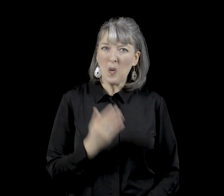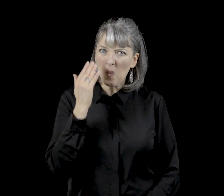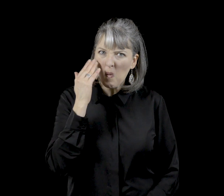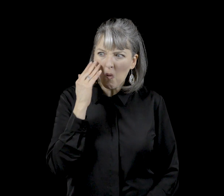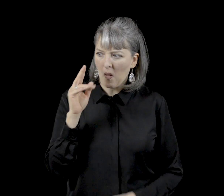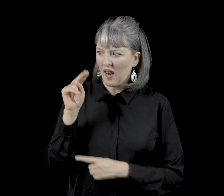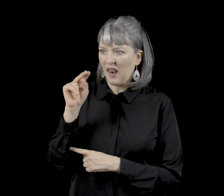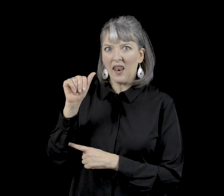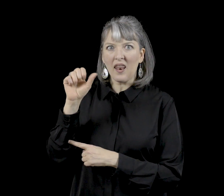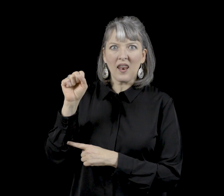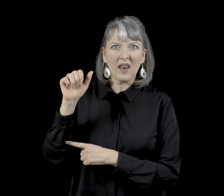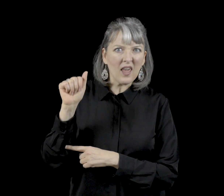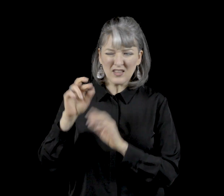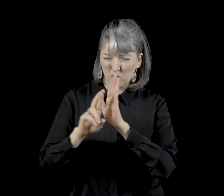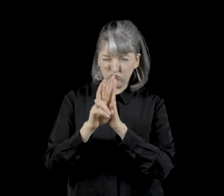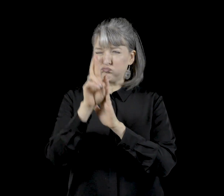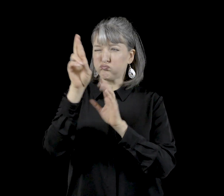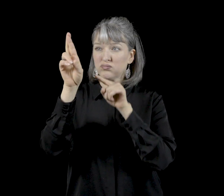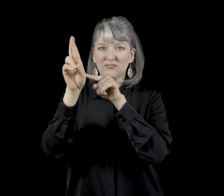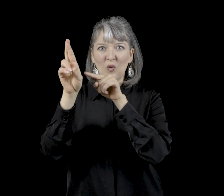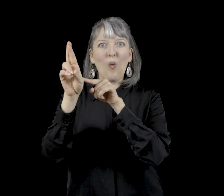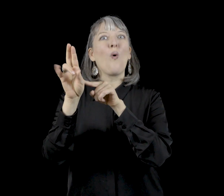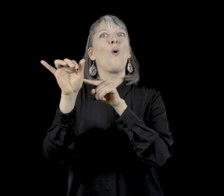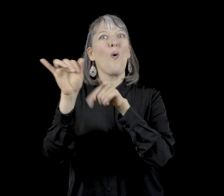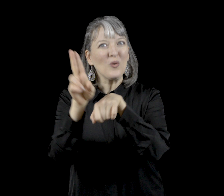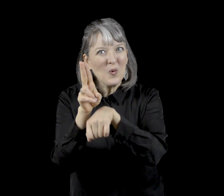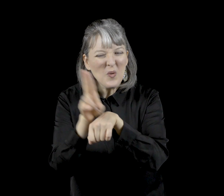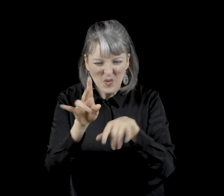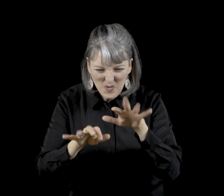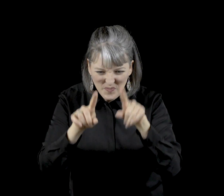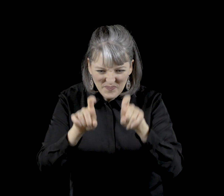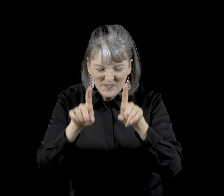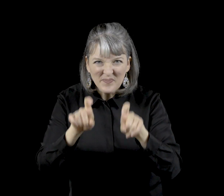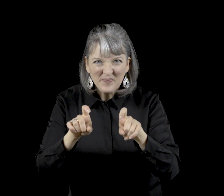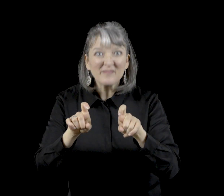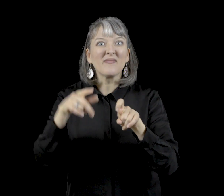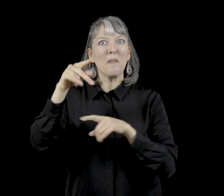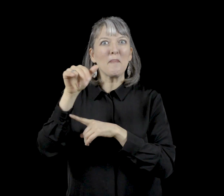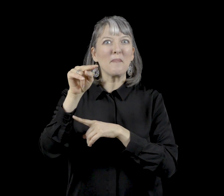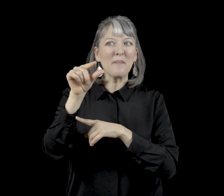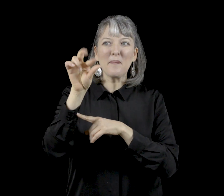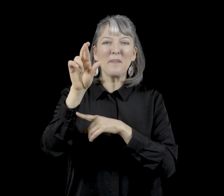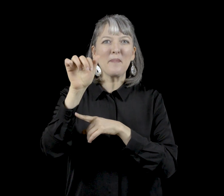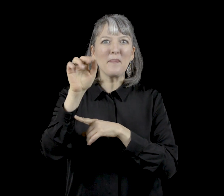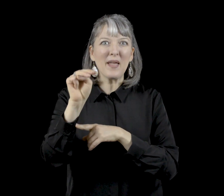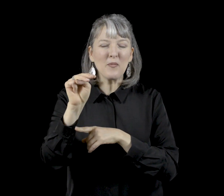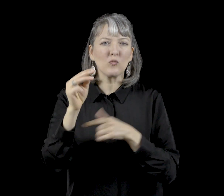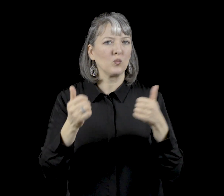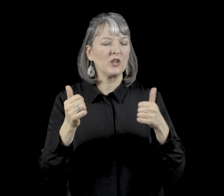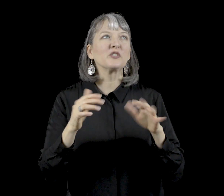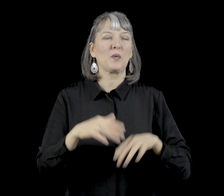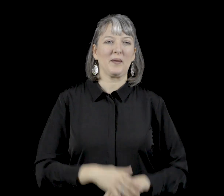Did you know that NASA's space shuttle also used their own pangram for their testing system? Which one?